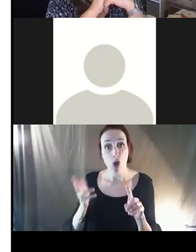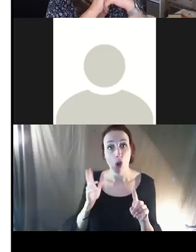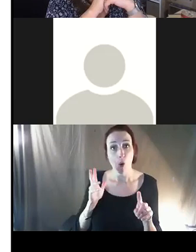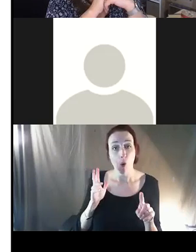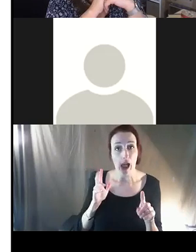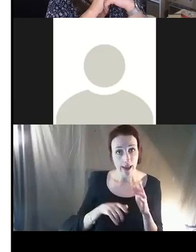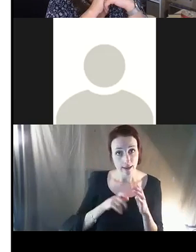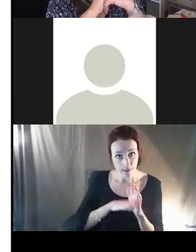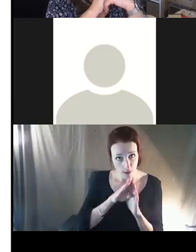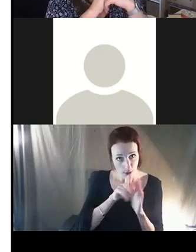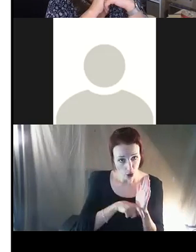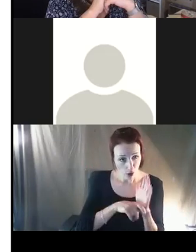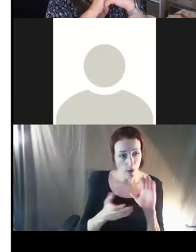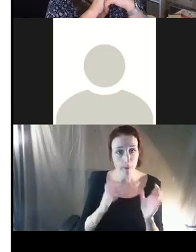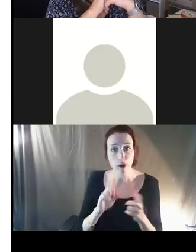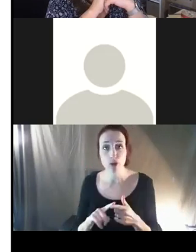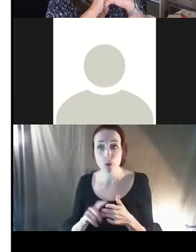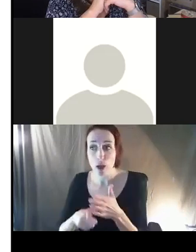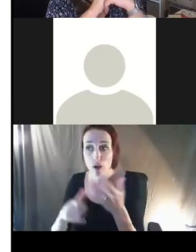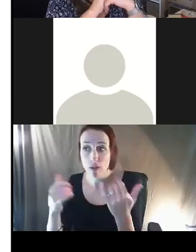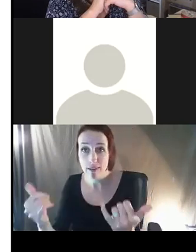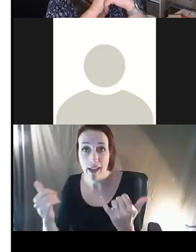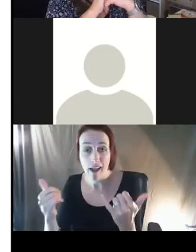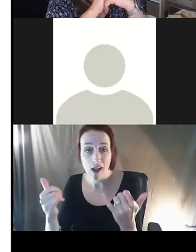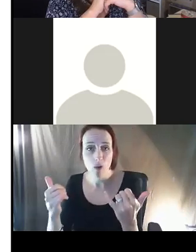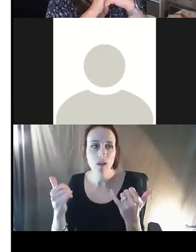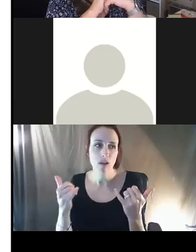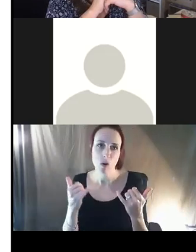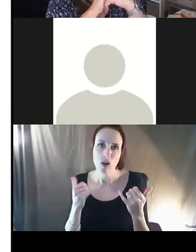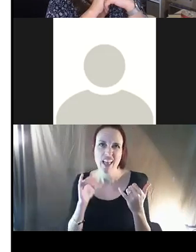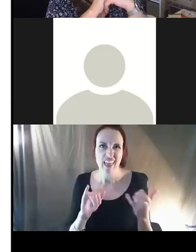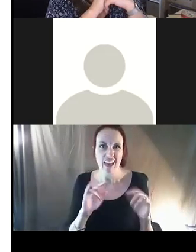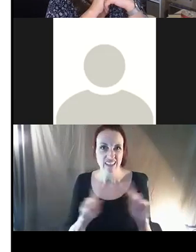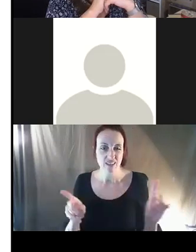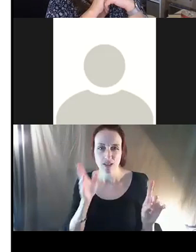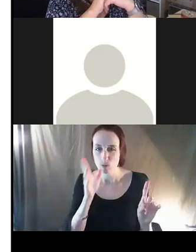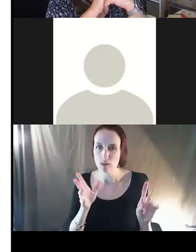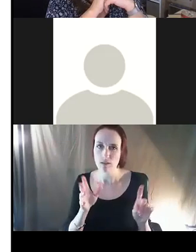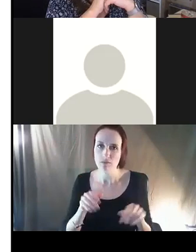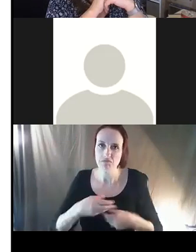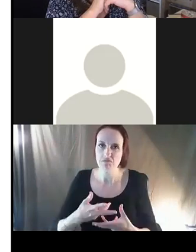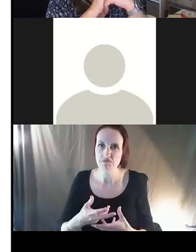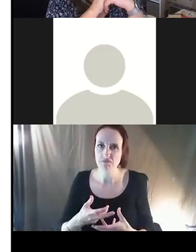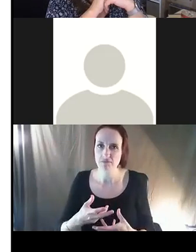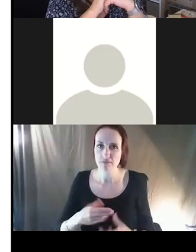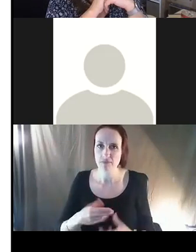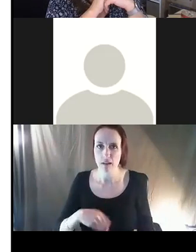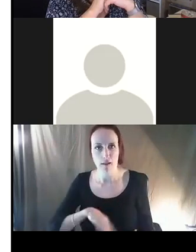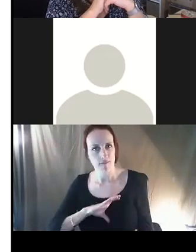in time, that will give you some confidence as you are building that skill. We have a question from Denise.